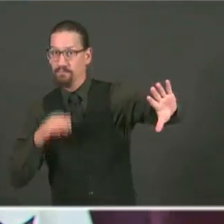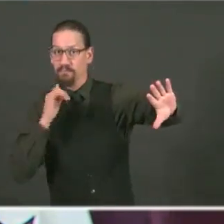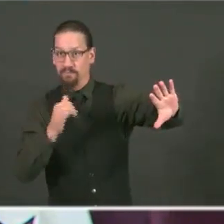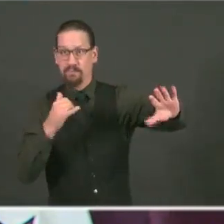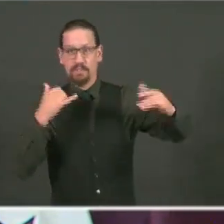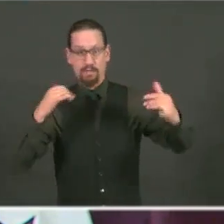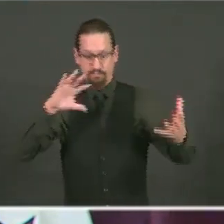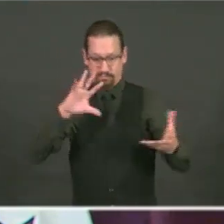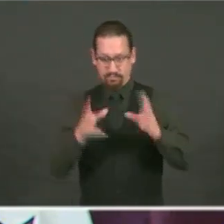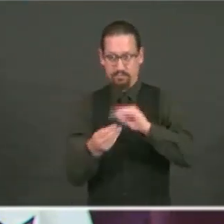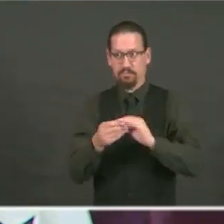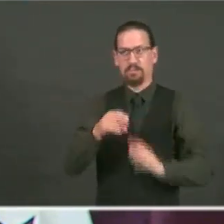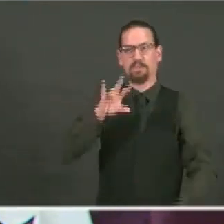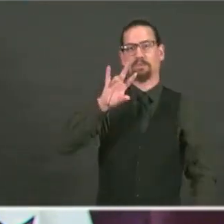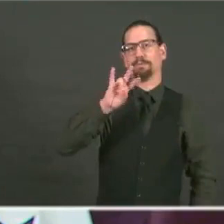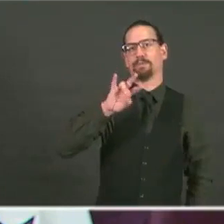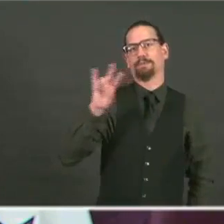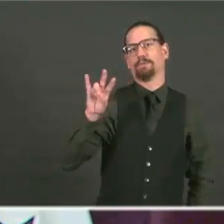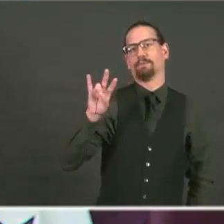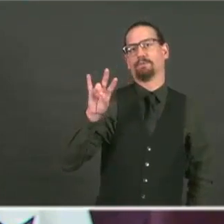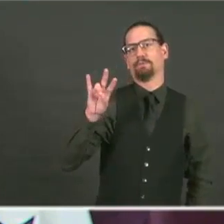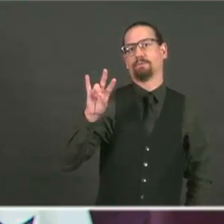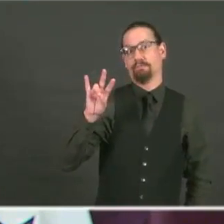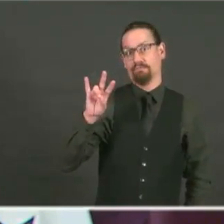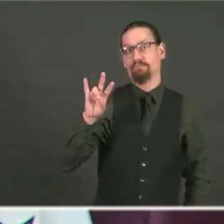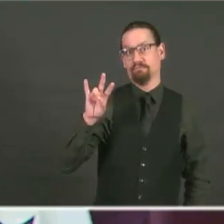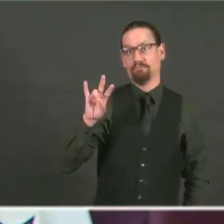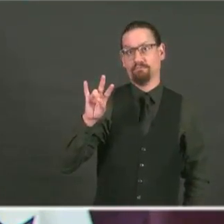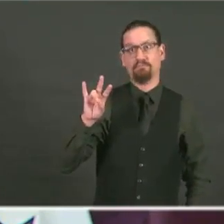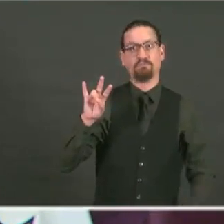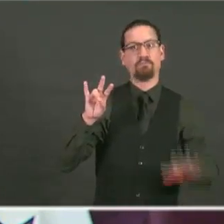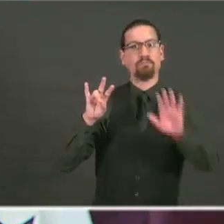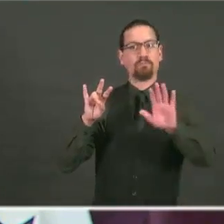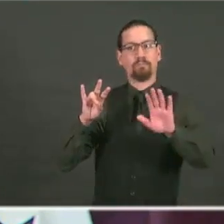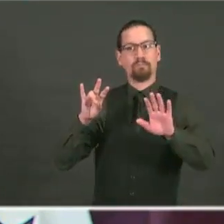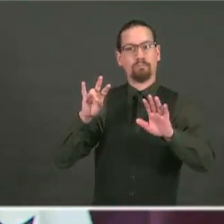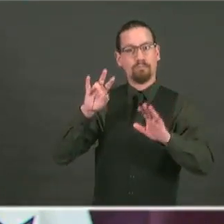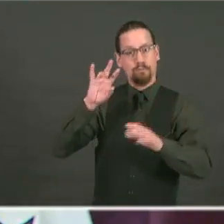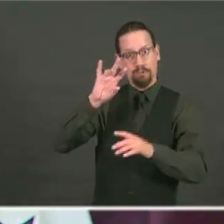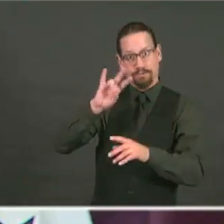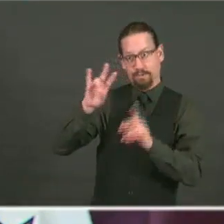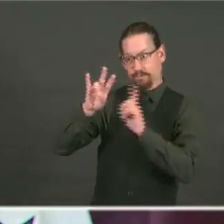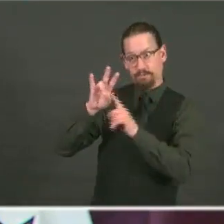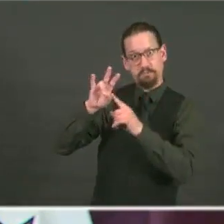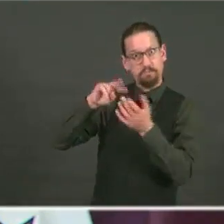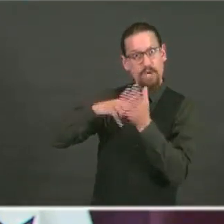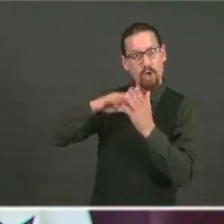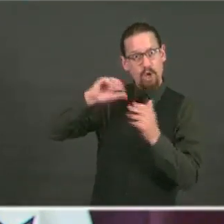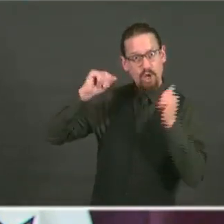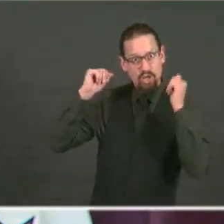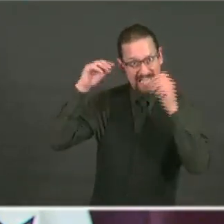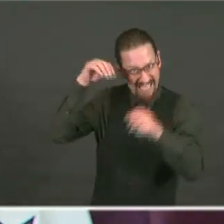SO A TOTAL OF 77 CASES. THE MAJORITY OF THE CASES IN THE SCHOOL COMMUNITY DID NOT HAPPEN